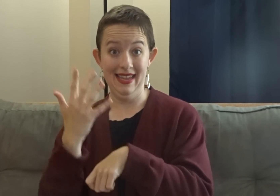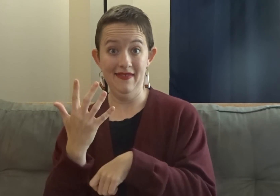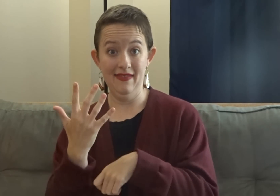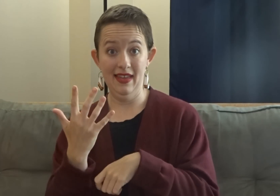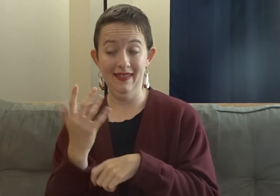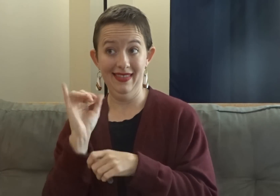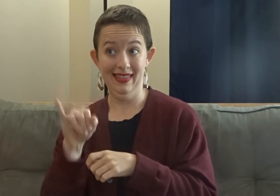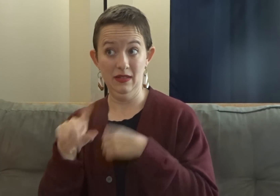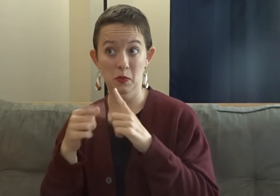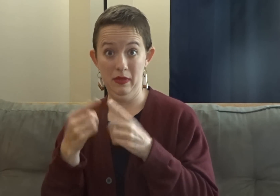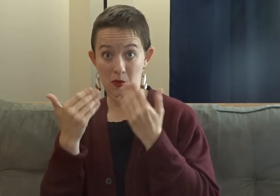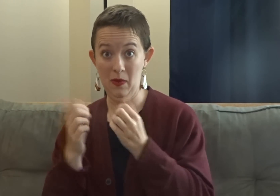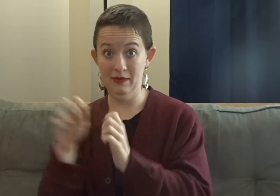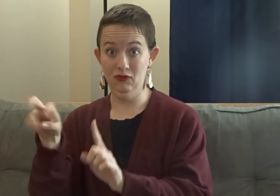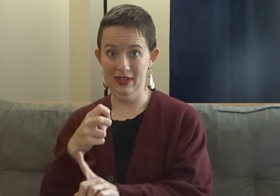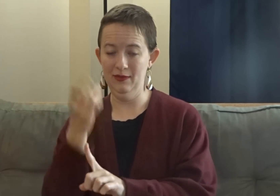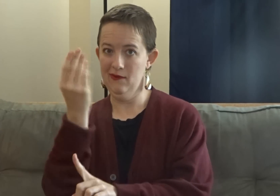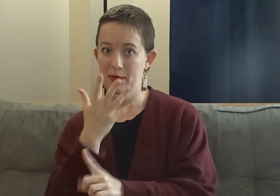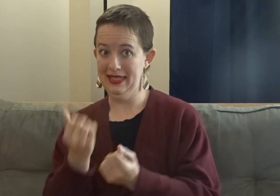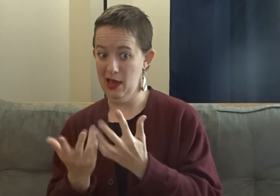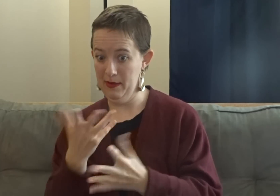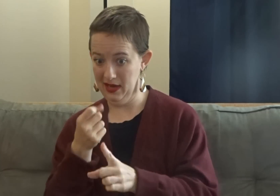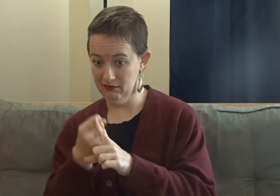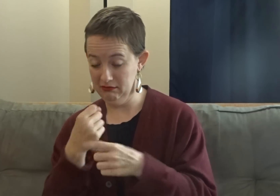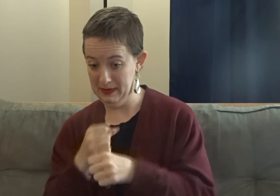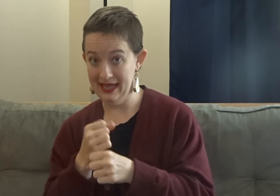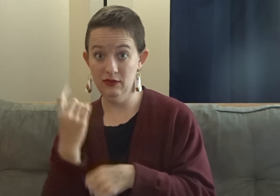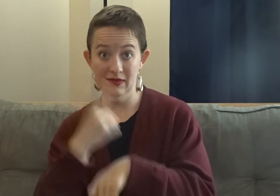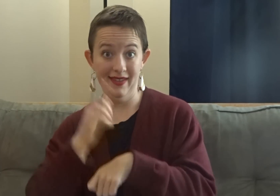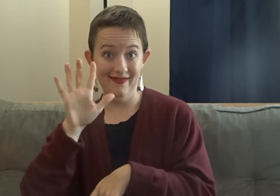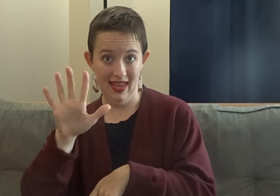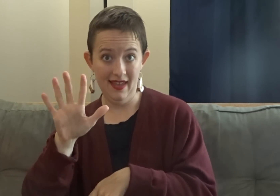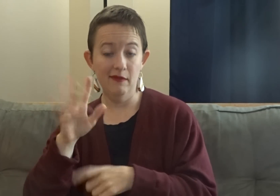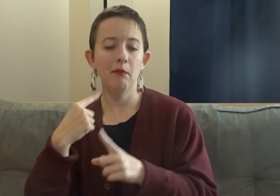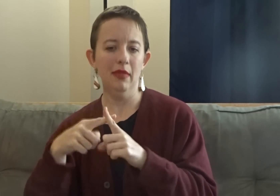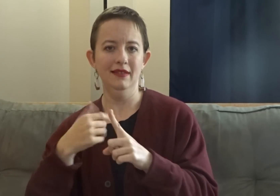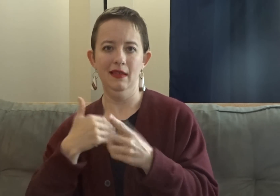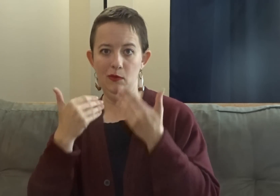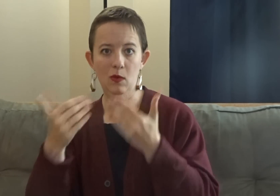Then day five, that would be when we do the transfer and they'll also let us know how many made it to day five